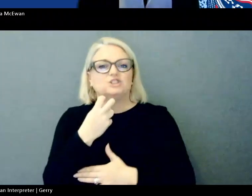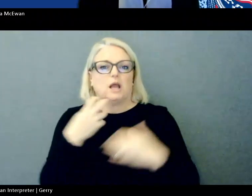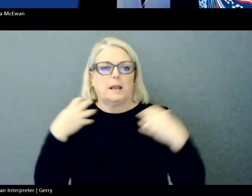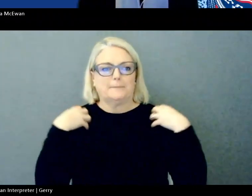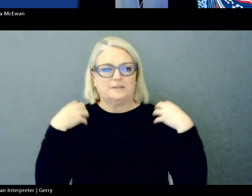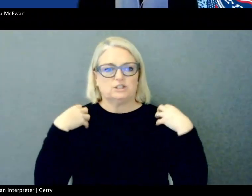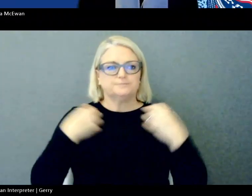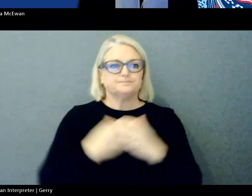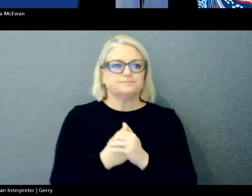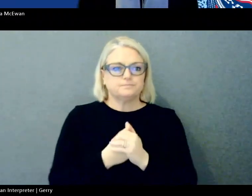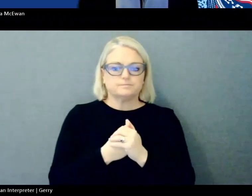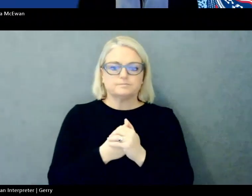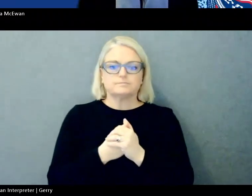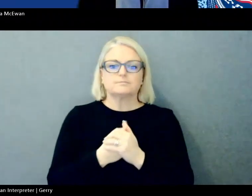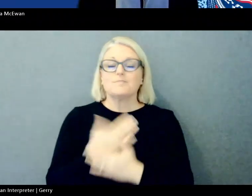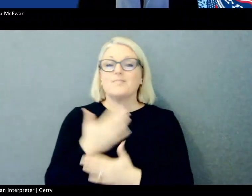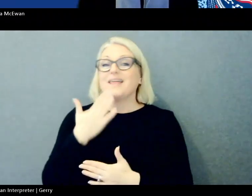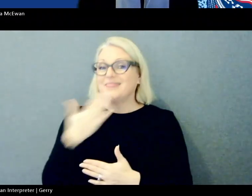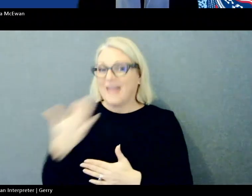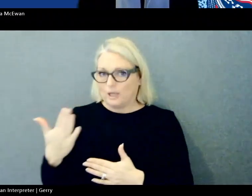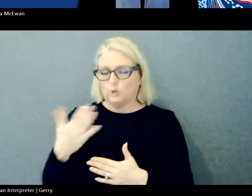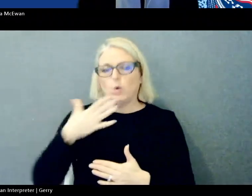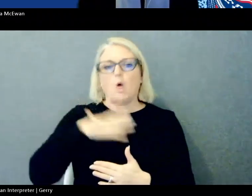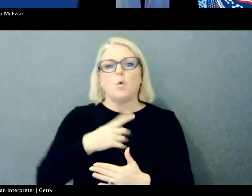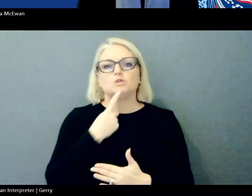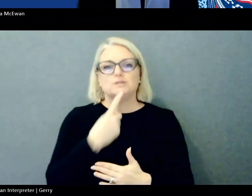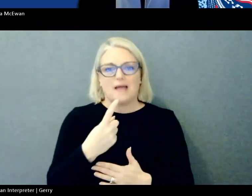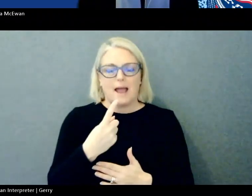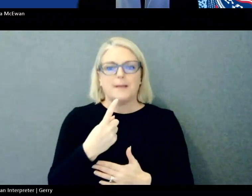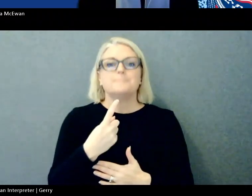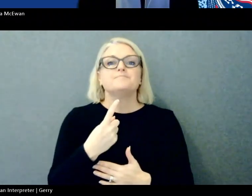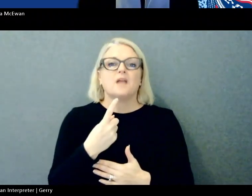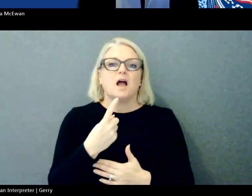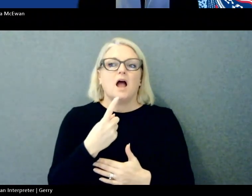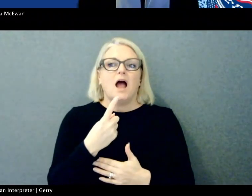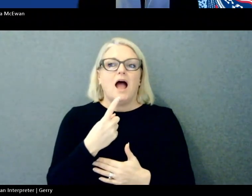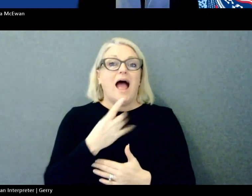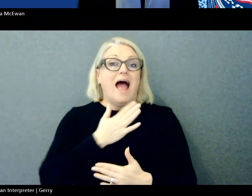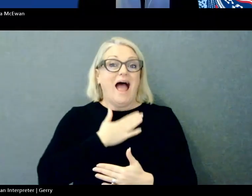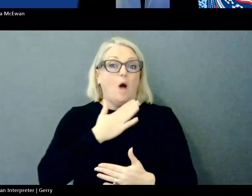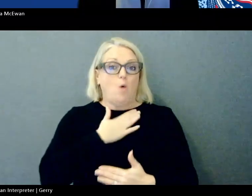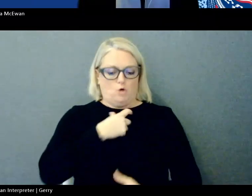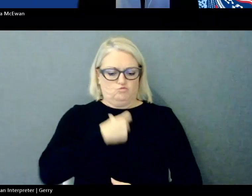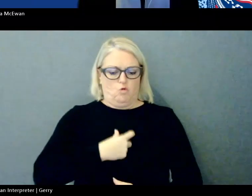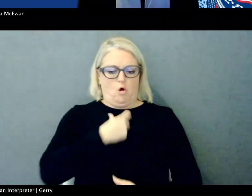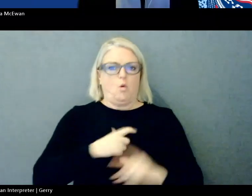So, I'll just start by flagging, I guess, the main roles of the Ageing Disability Commission